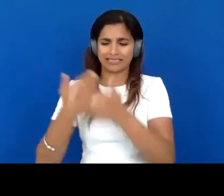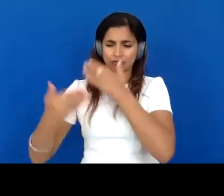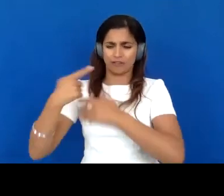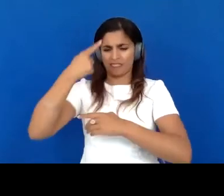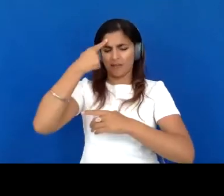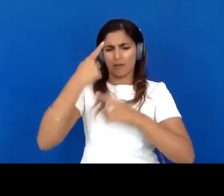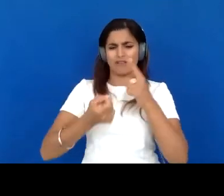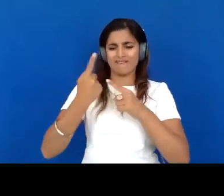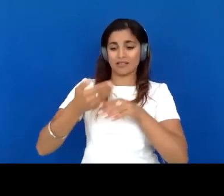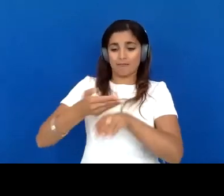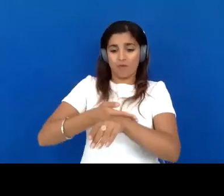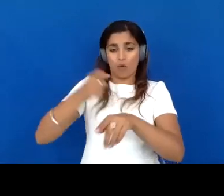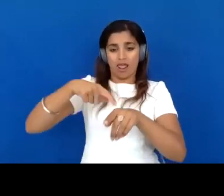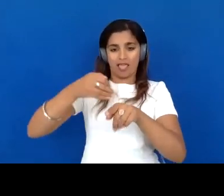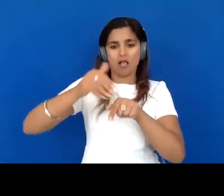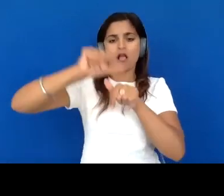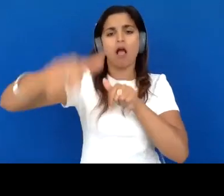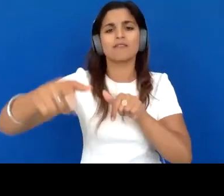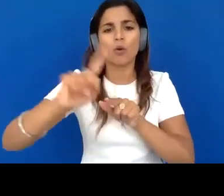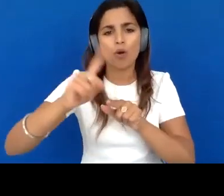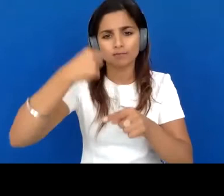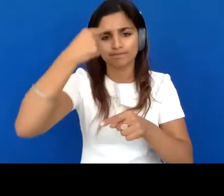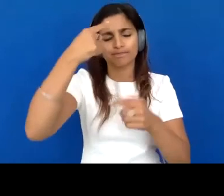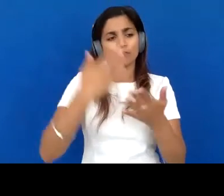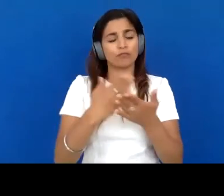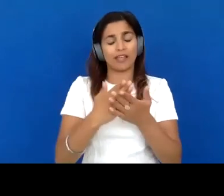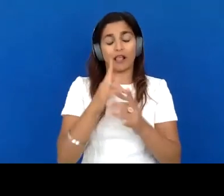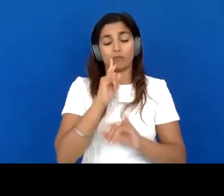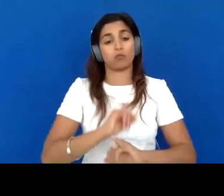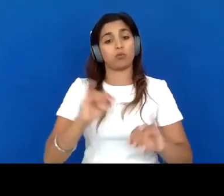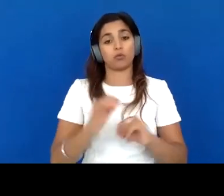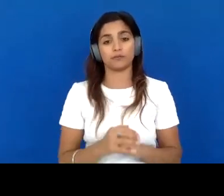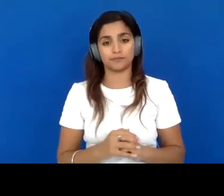violence is greatly magnified in fact this longer history of Bhopal reveals